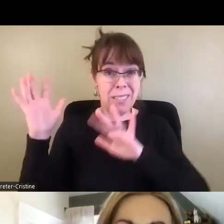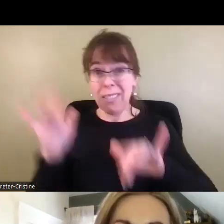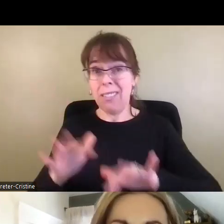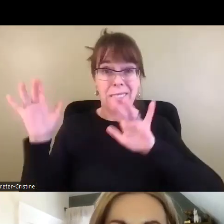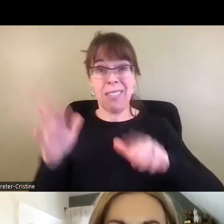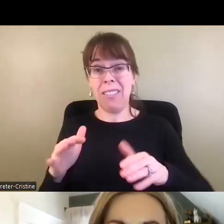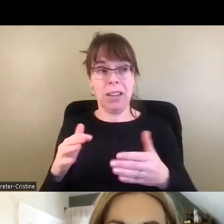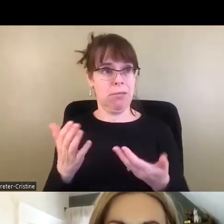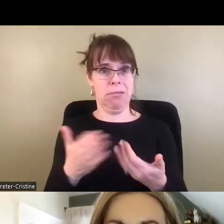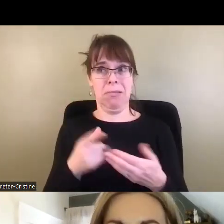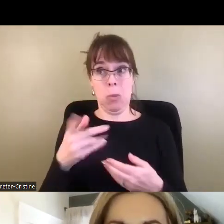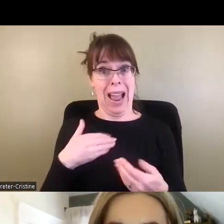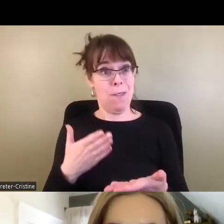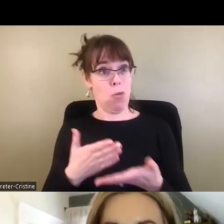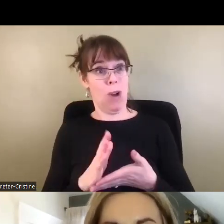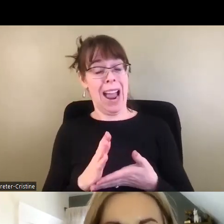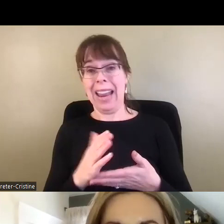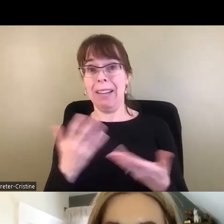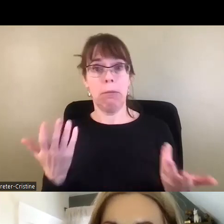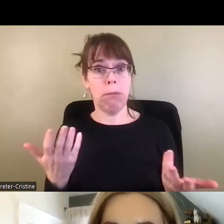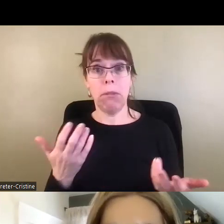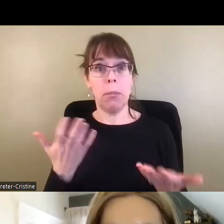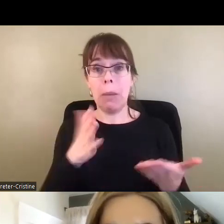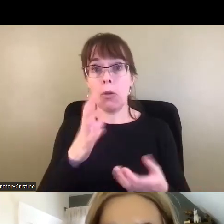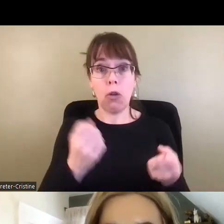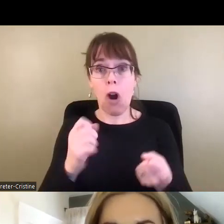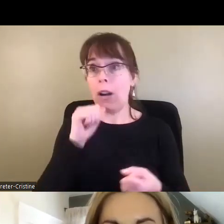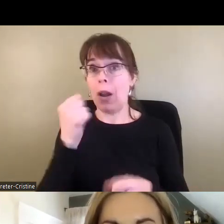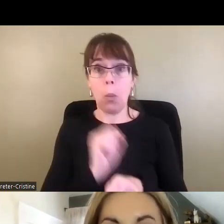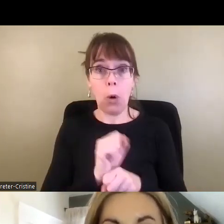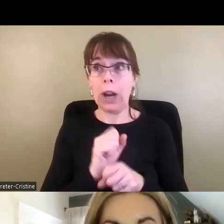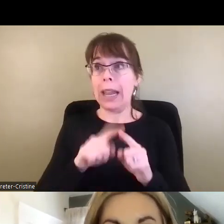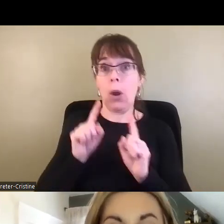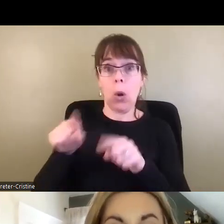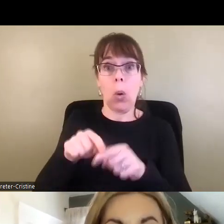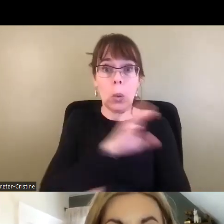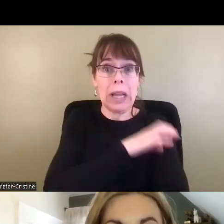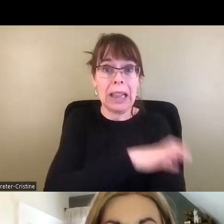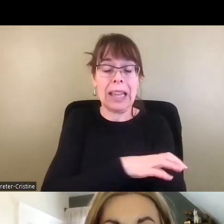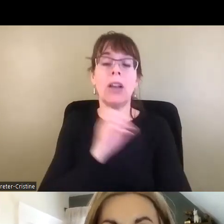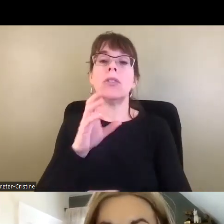you have that legal right, if you're not, if you don't have a working car that can safely get you to a clinic. So telehealth organizations are